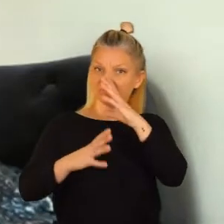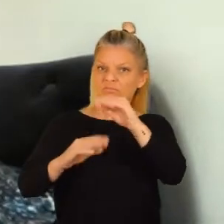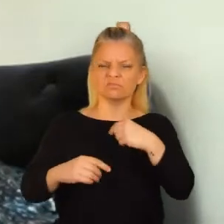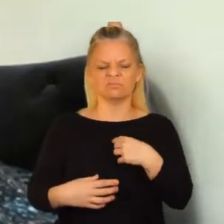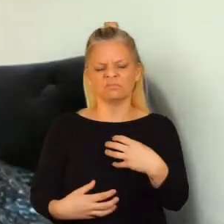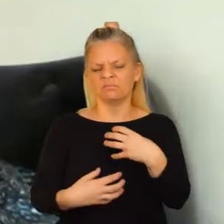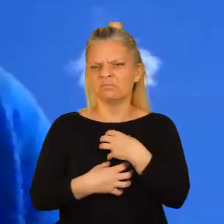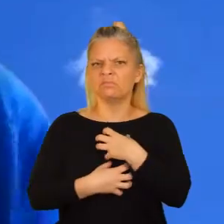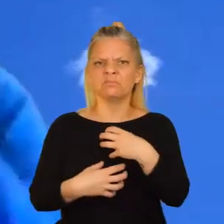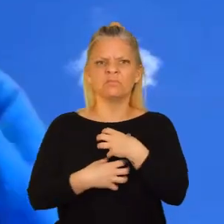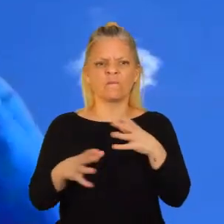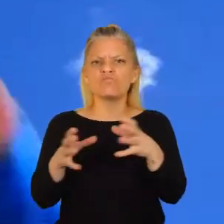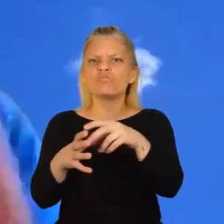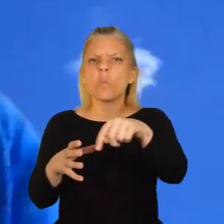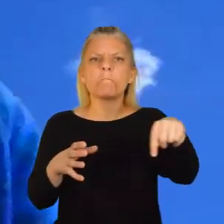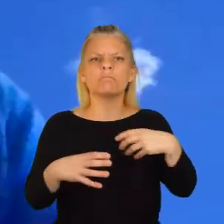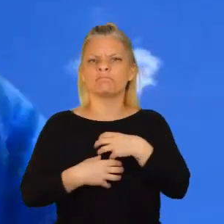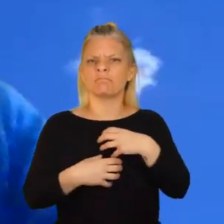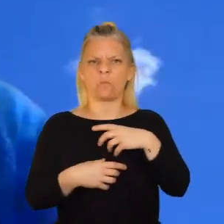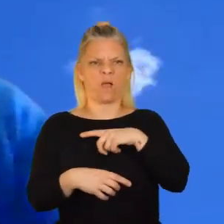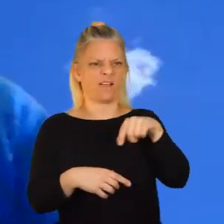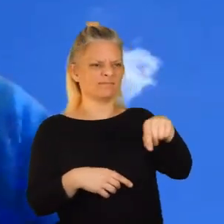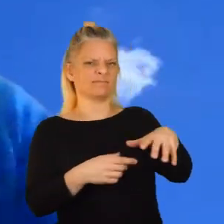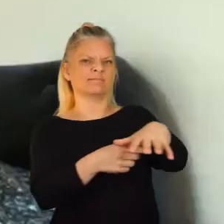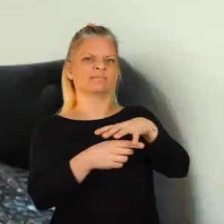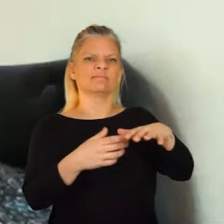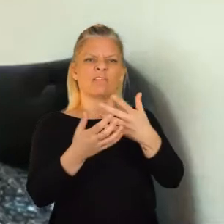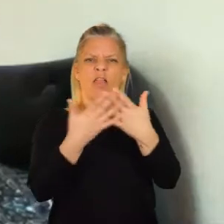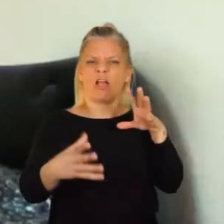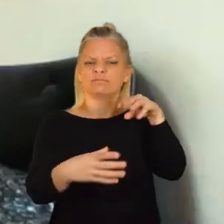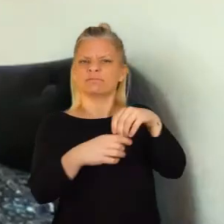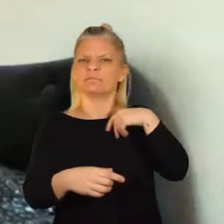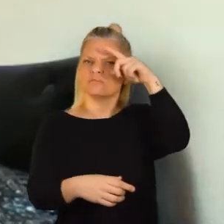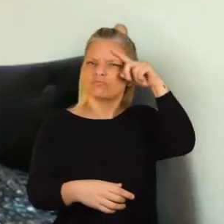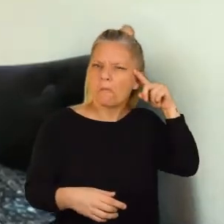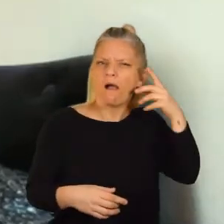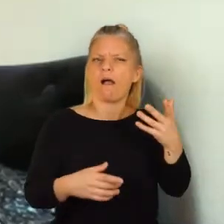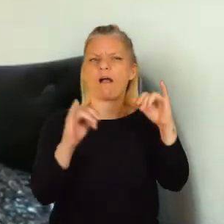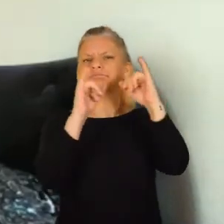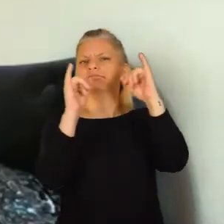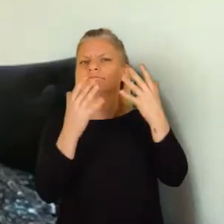of groups. They're the site of a lot of my trauma, my bullying various things I've been through in my